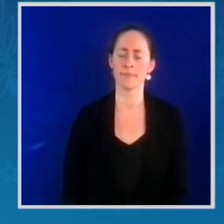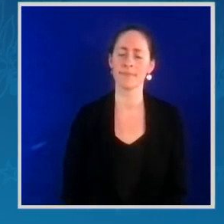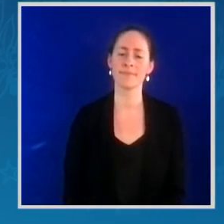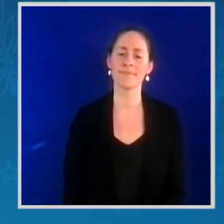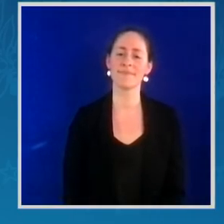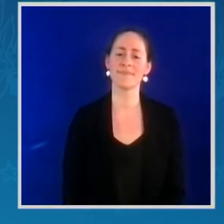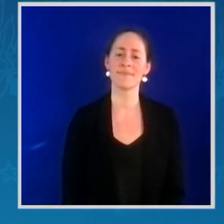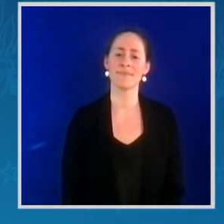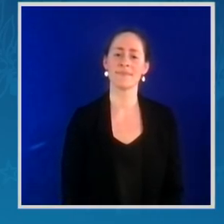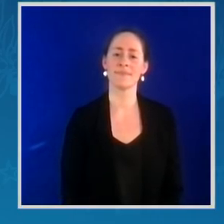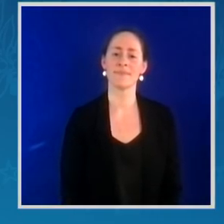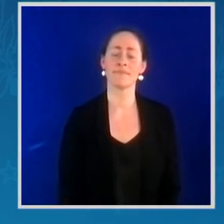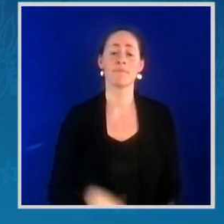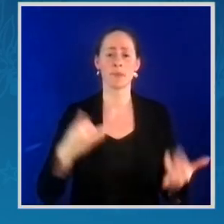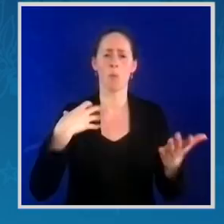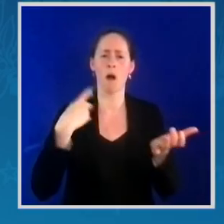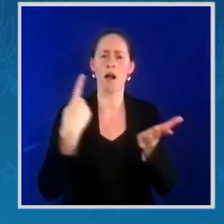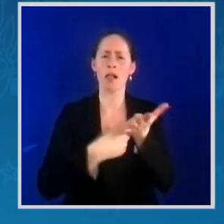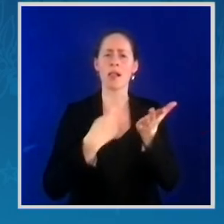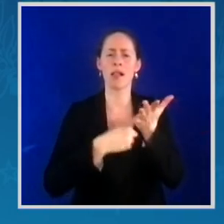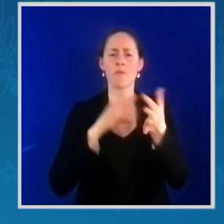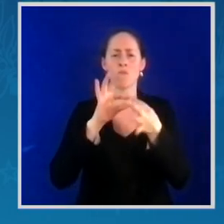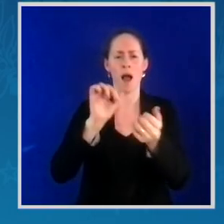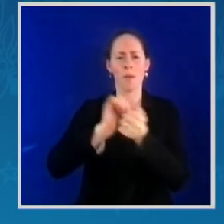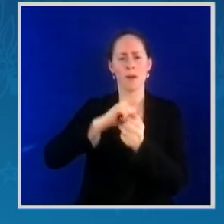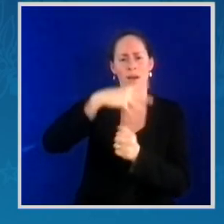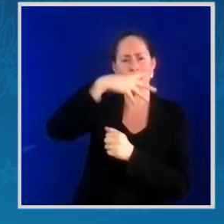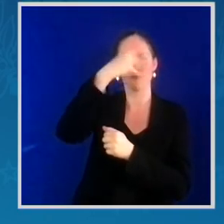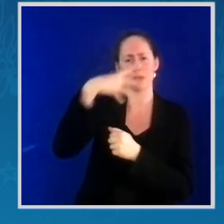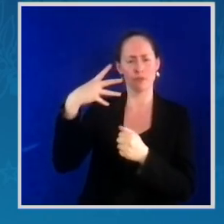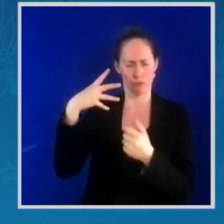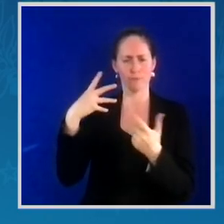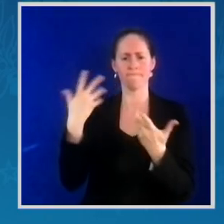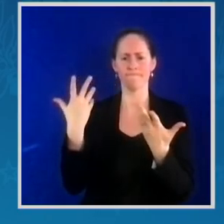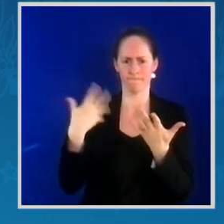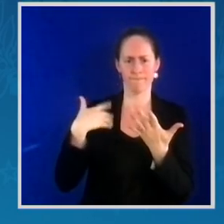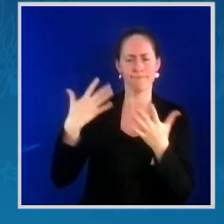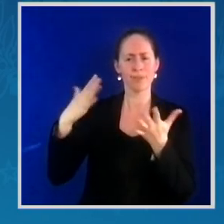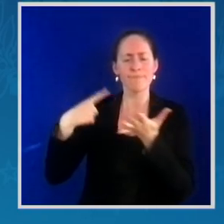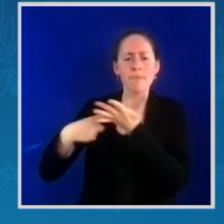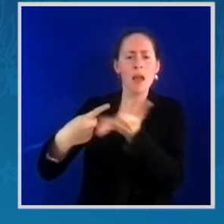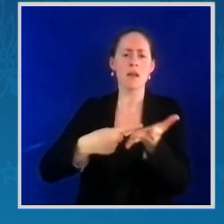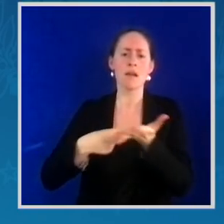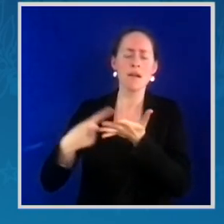as we have discussed a bit during this trip, it is a complicated issue. It is complex.